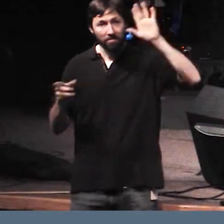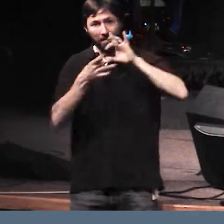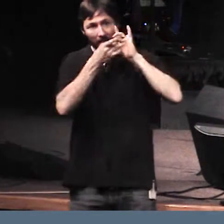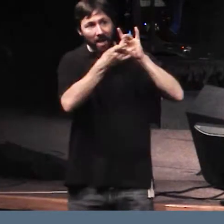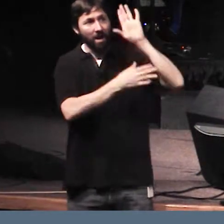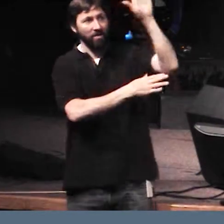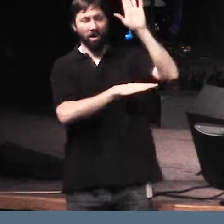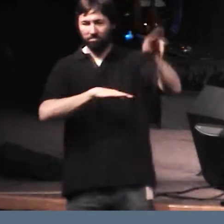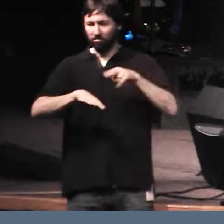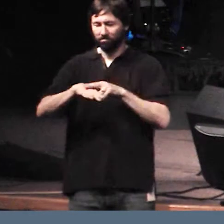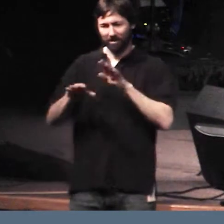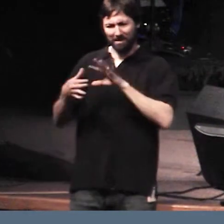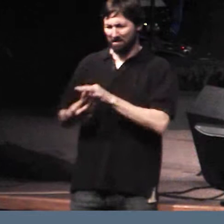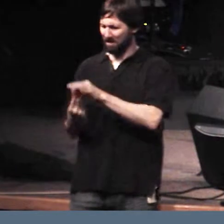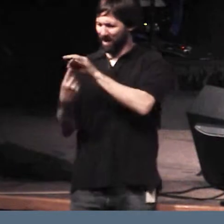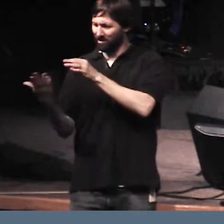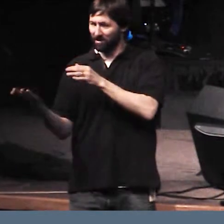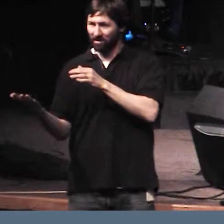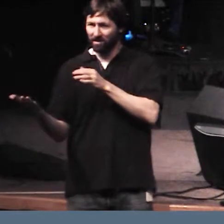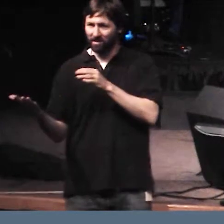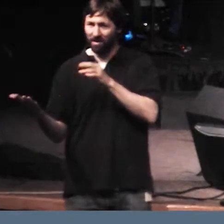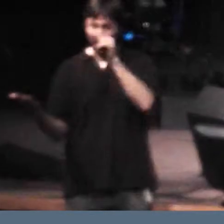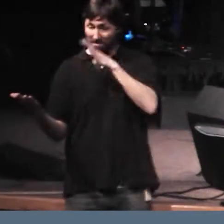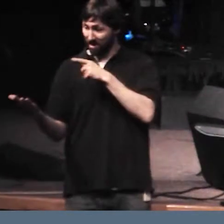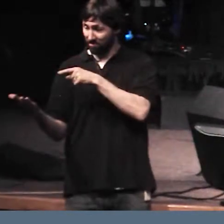and here's a man in our midst that he's not just going to move